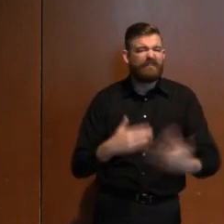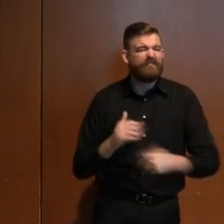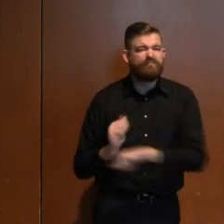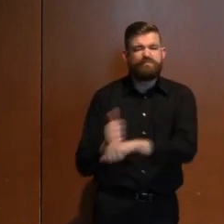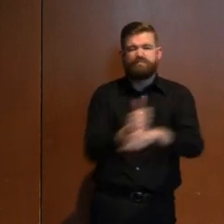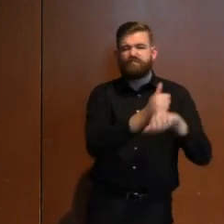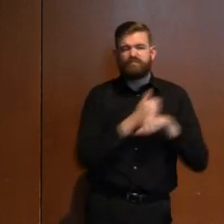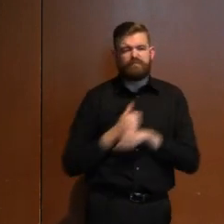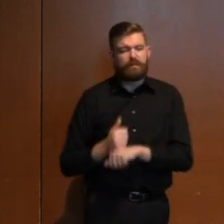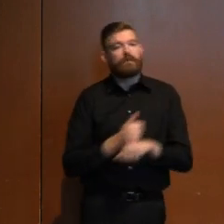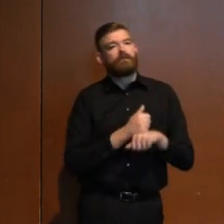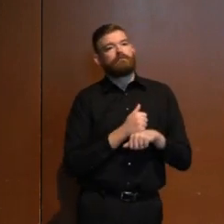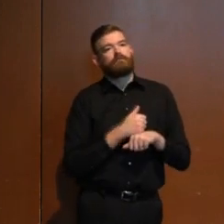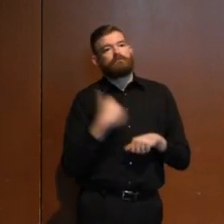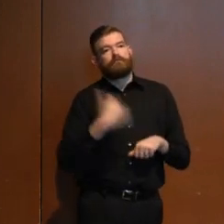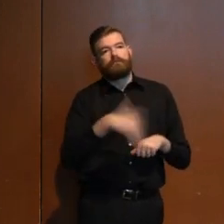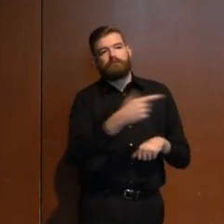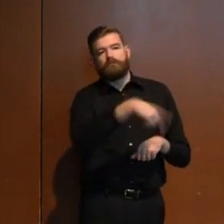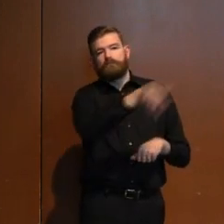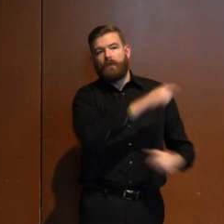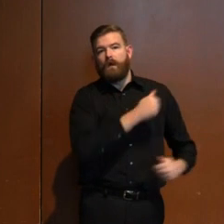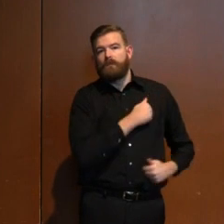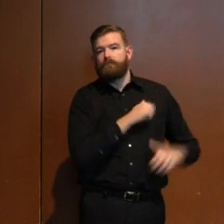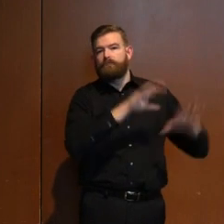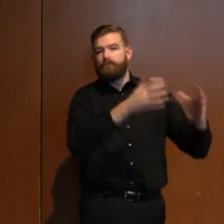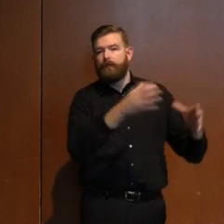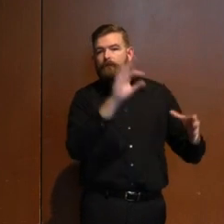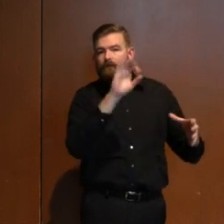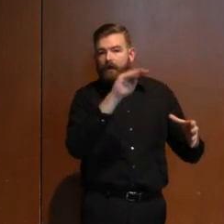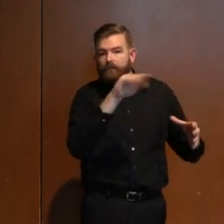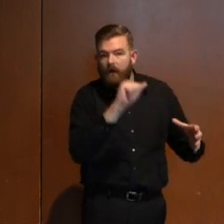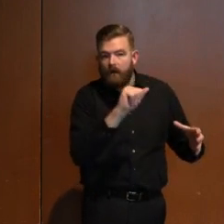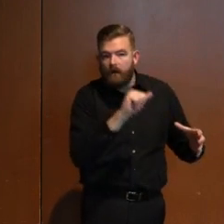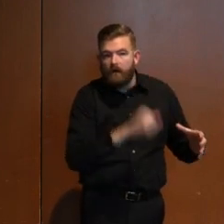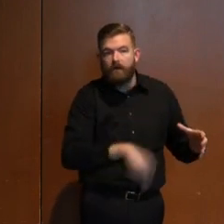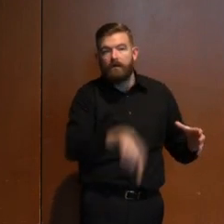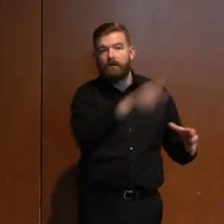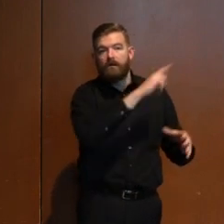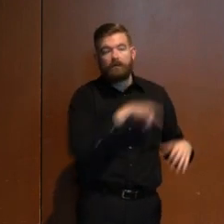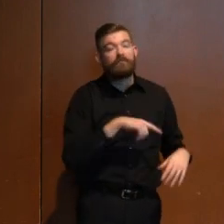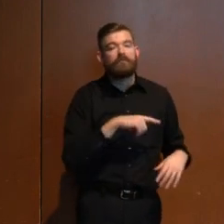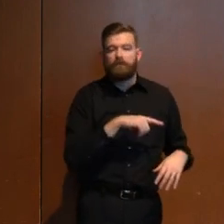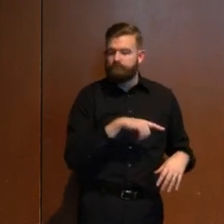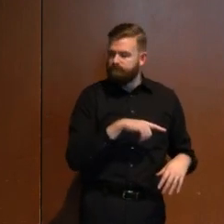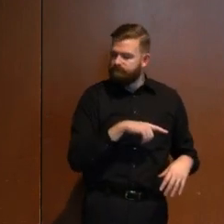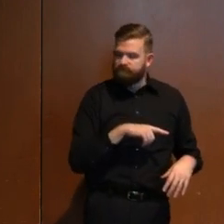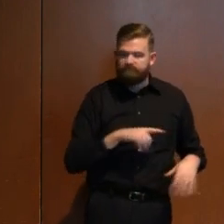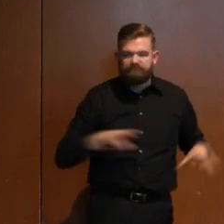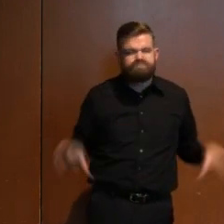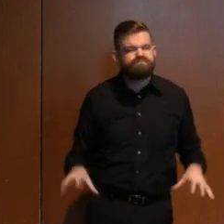AS THE GOVERNOR SAID SOMETIMES YOU COME ACROSS A COUPLE OF OBSTACLES BUT I'VE SEEN THE ARMY CORP.